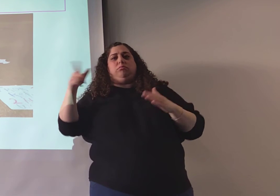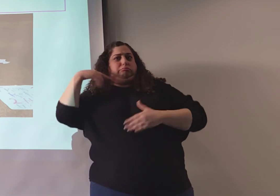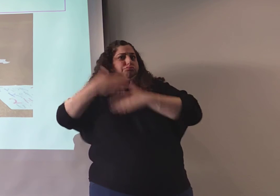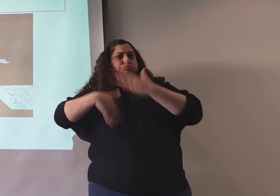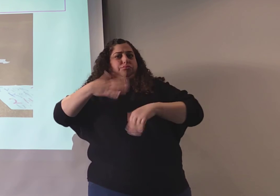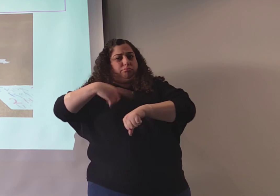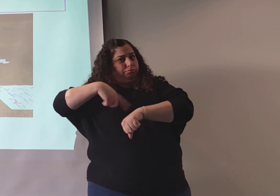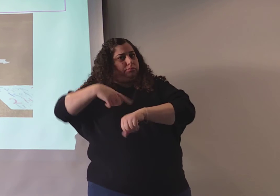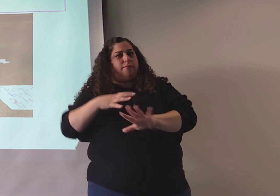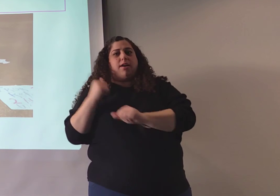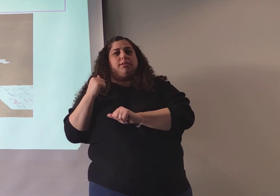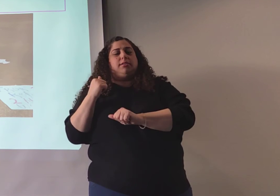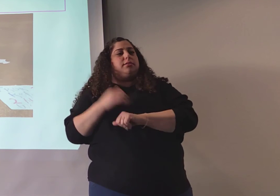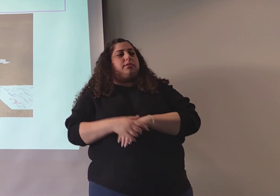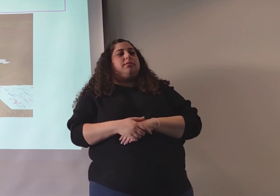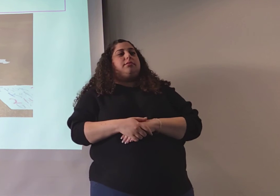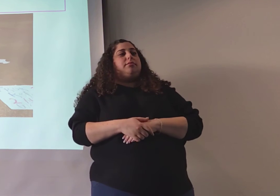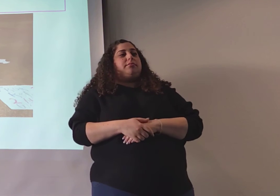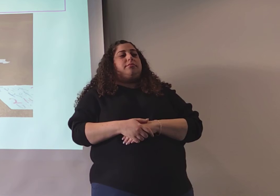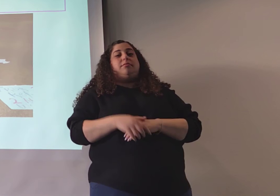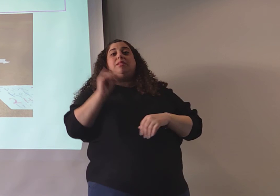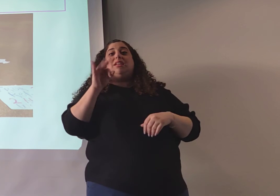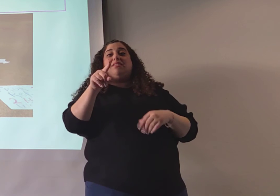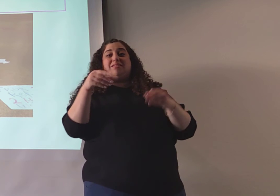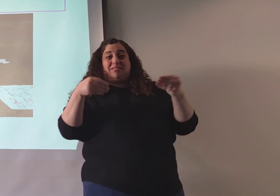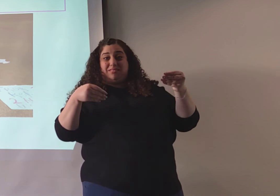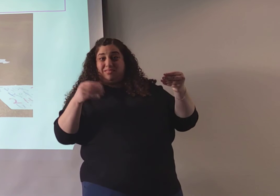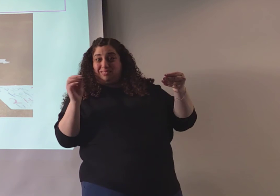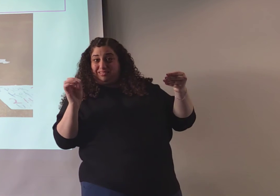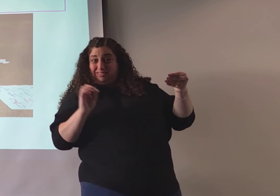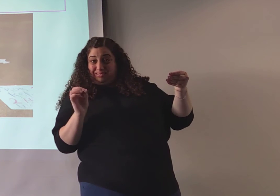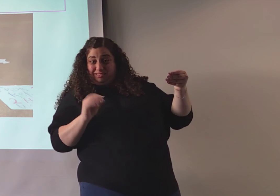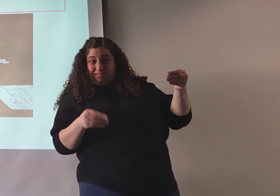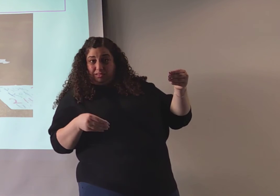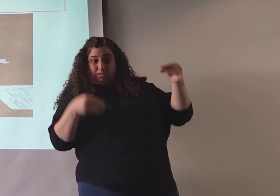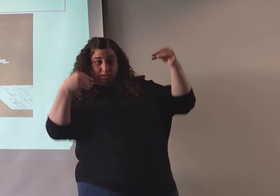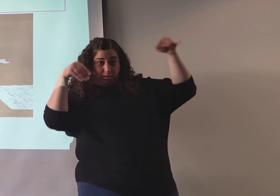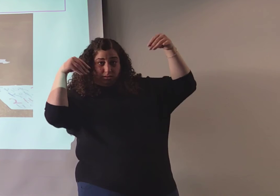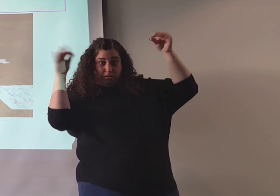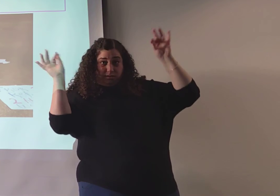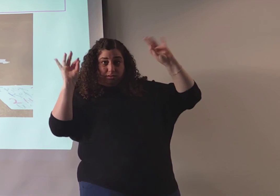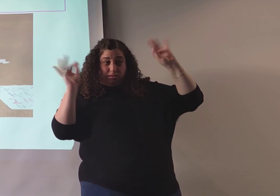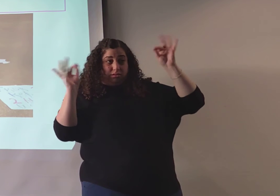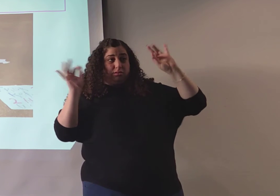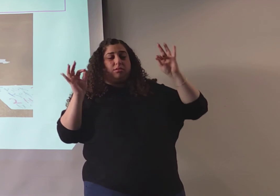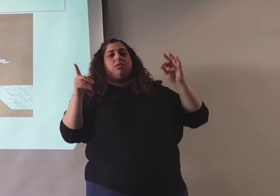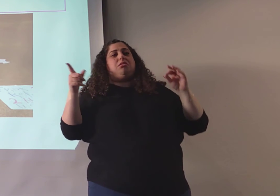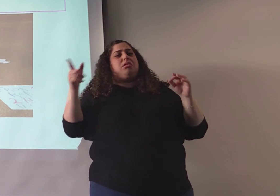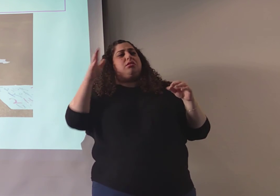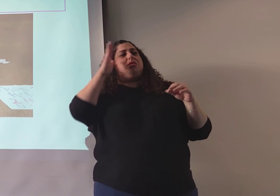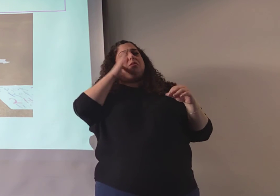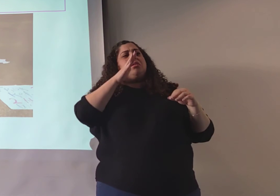of the lease, you have to know that you can get that, you can only get that assistance